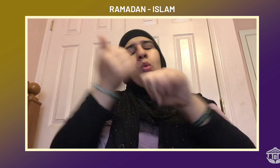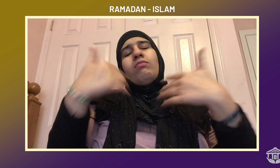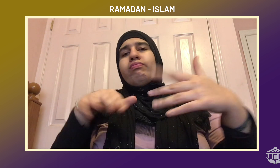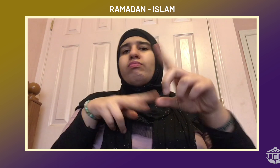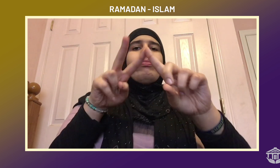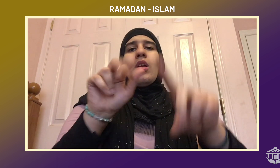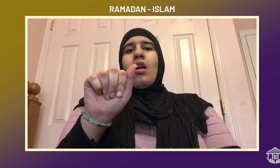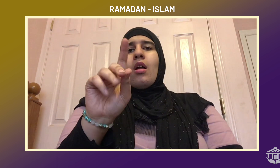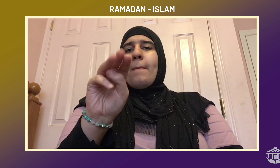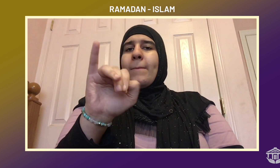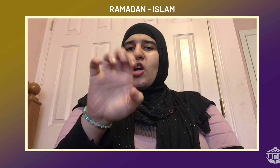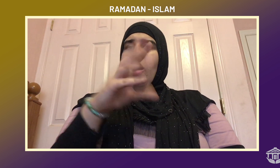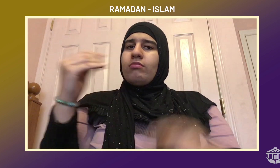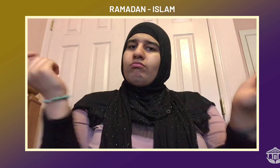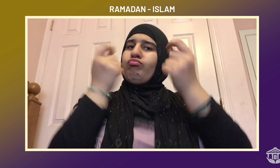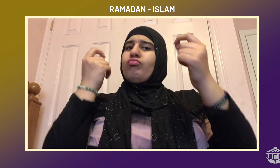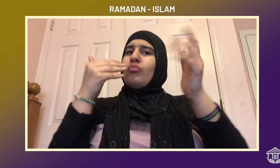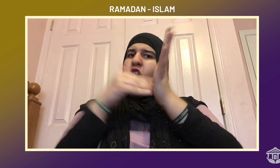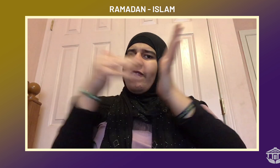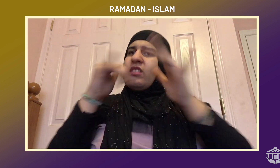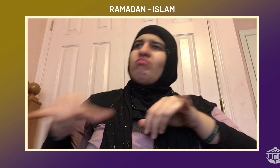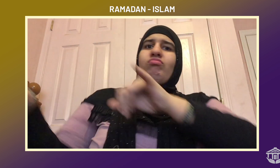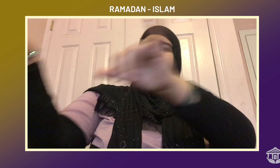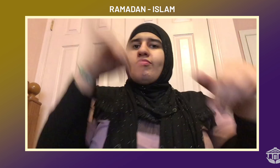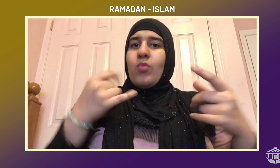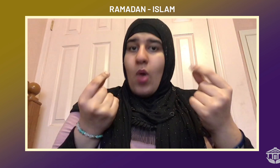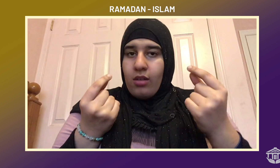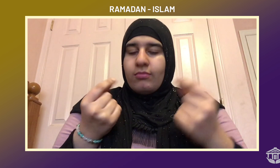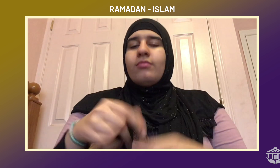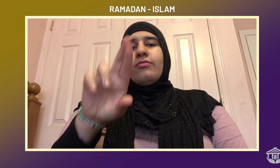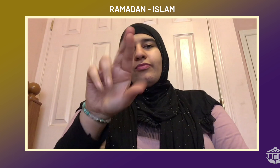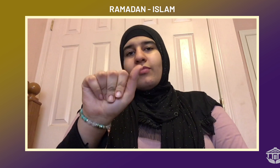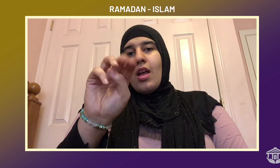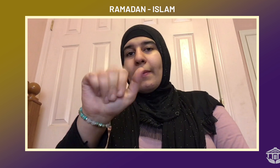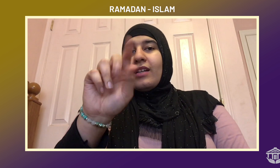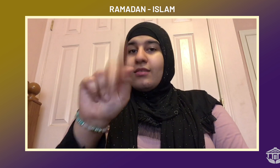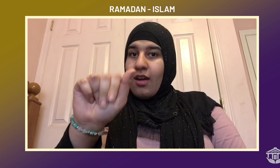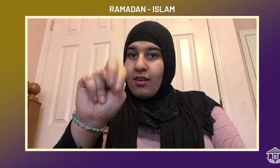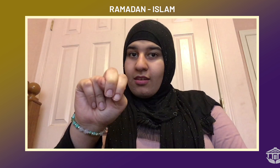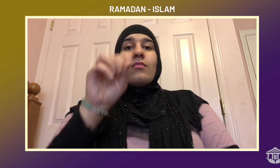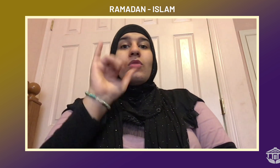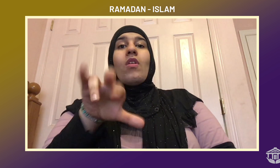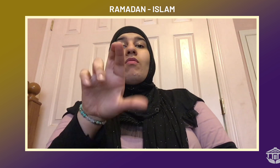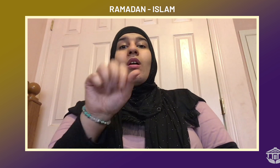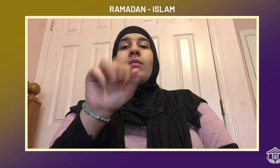about one of our most significant holidays. This is a holiday that many Muslims celebrate: Ramadan.